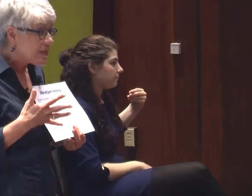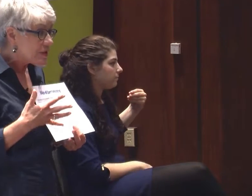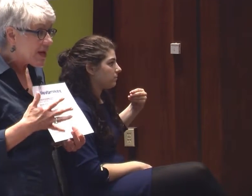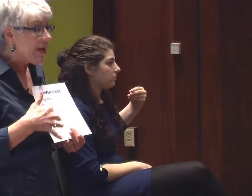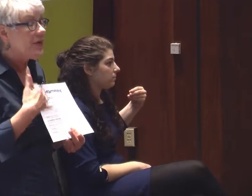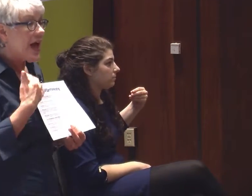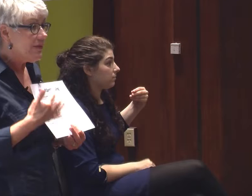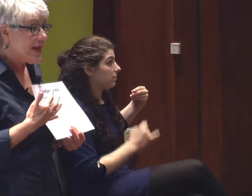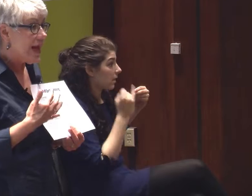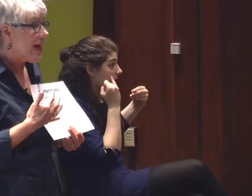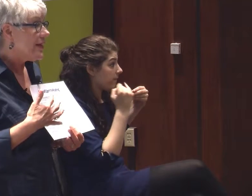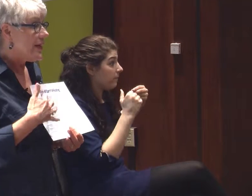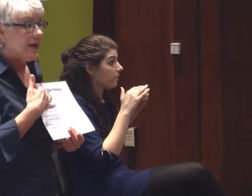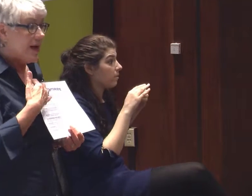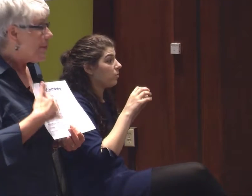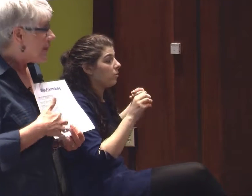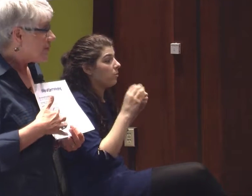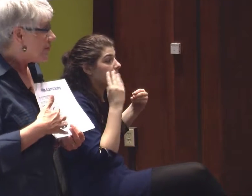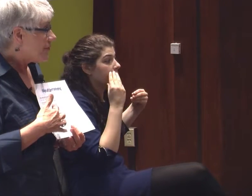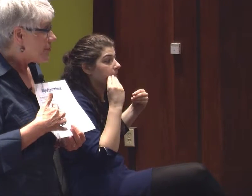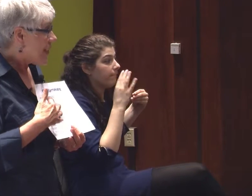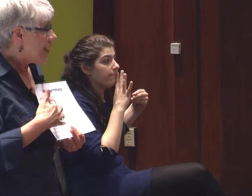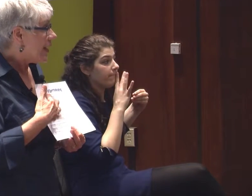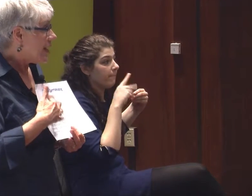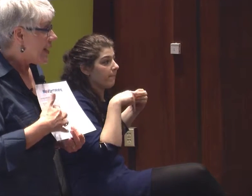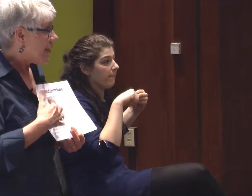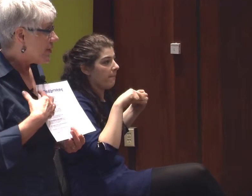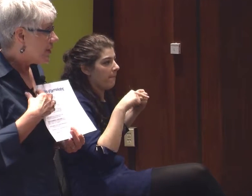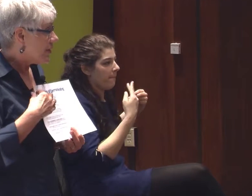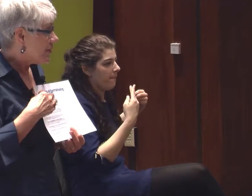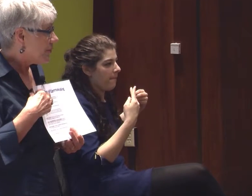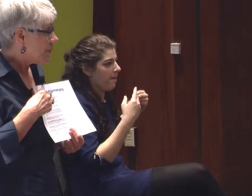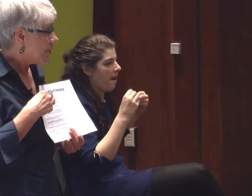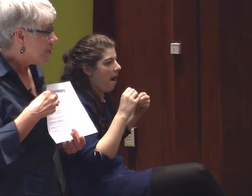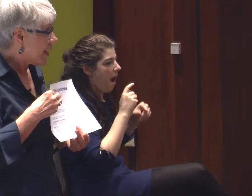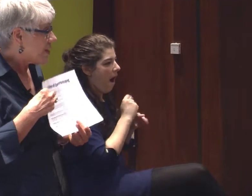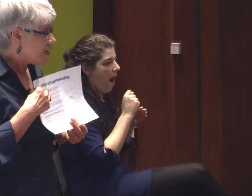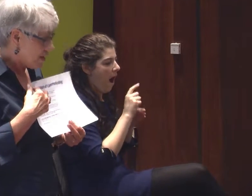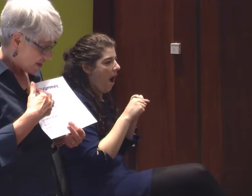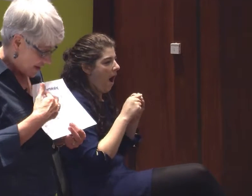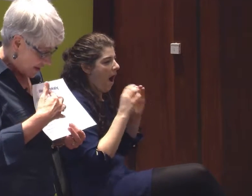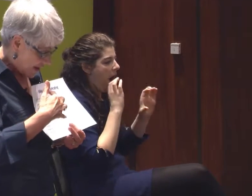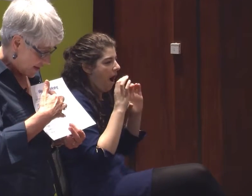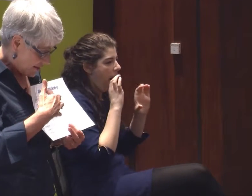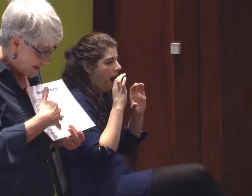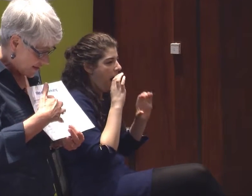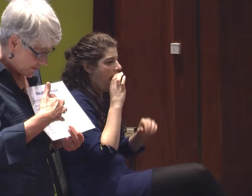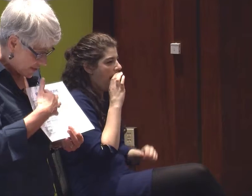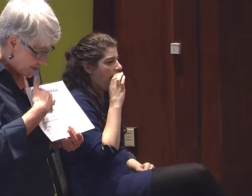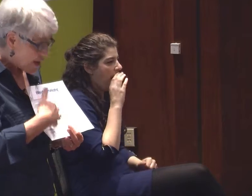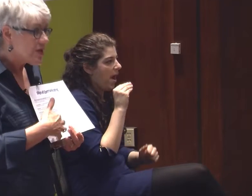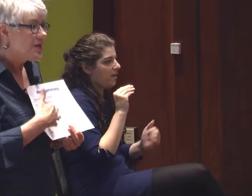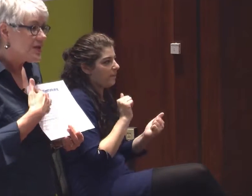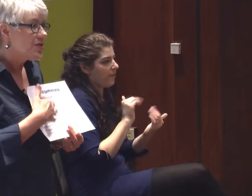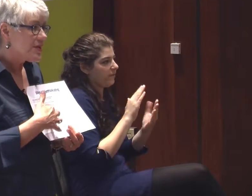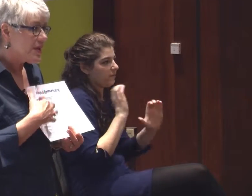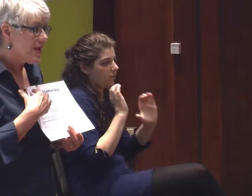speech path. or haven't had a bunch of training about communication and methods of communication, this is just a nice